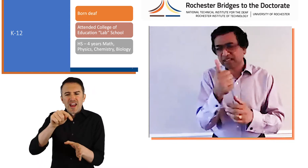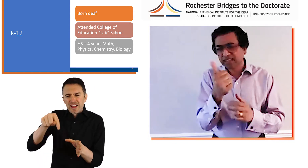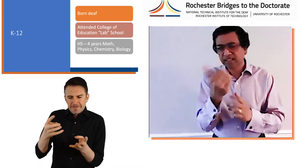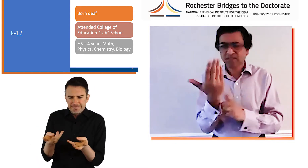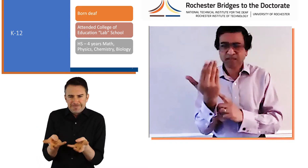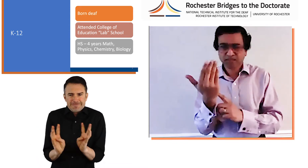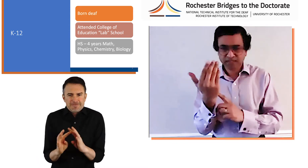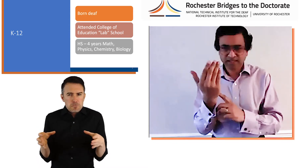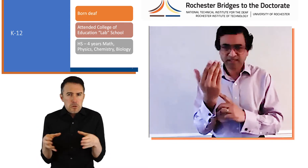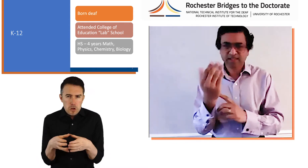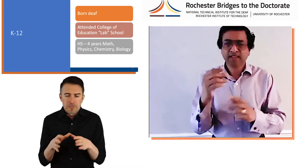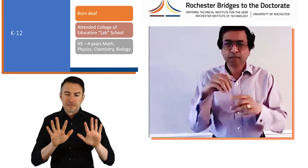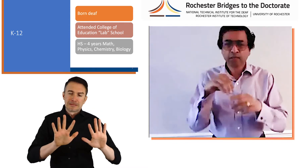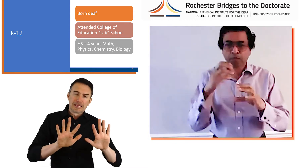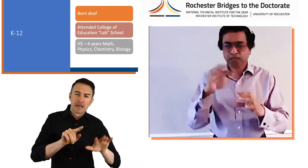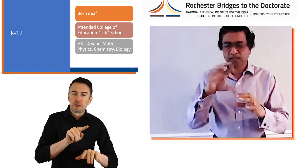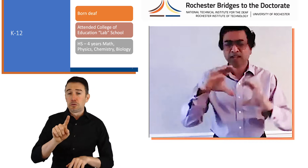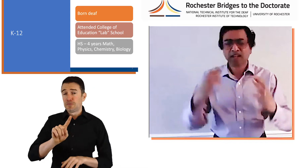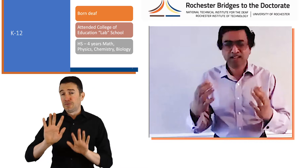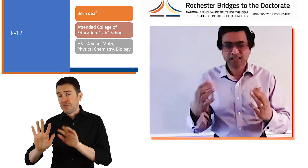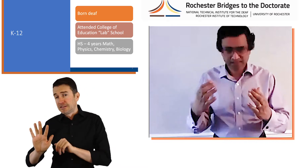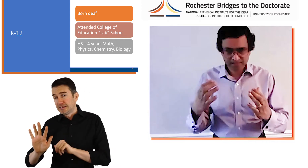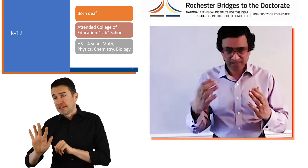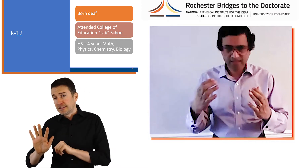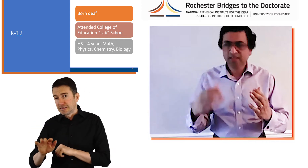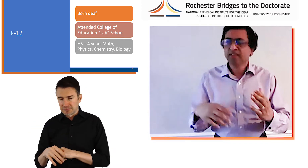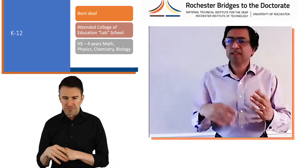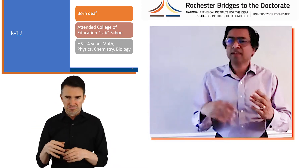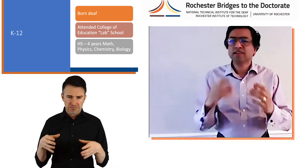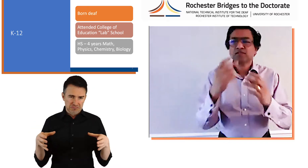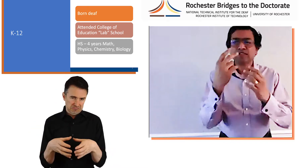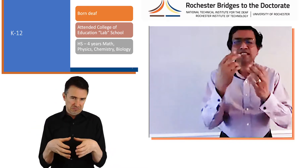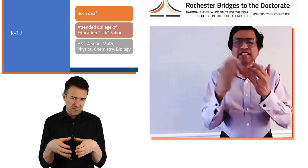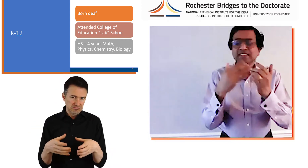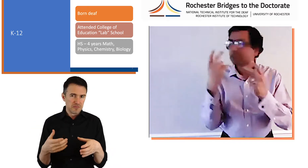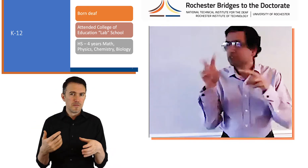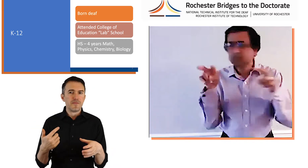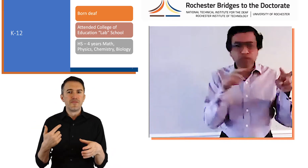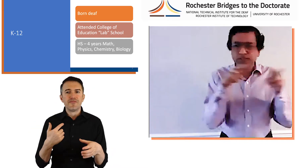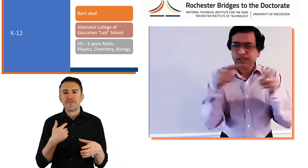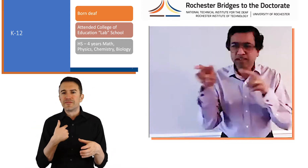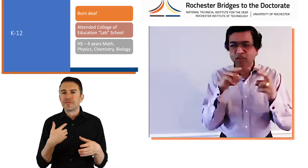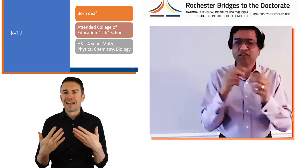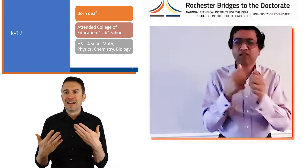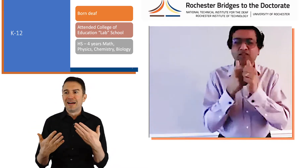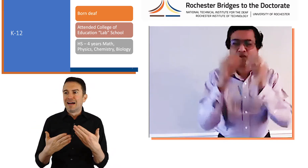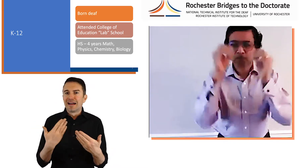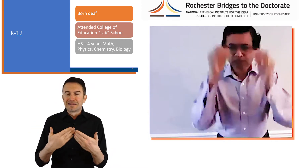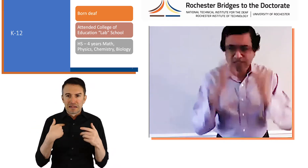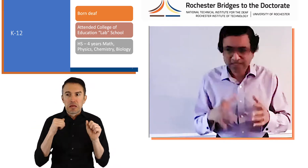10 or 15 peers in my classroom. So, it was easy for me to follow the instructions